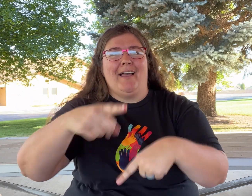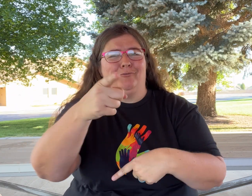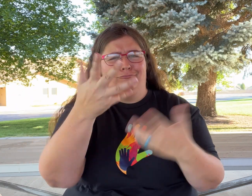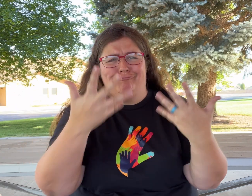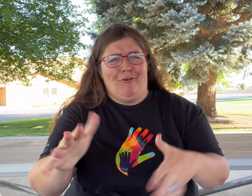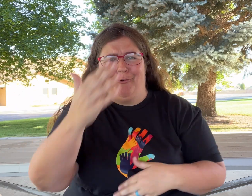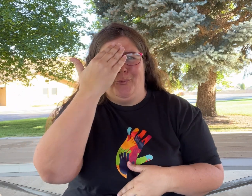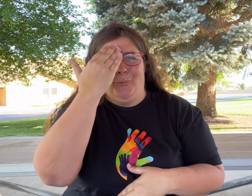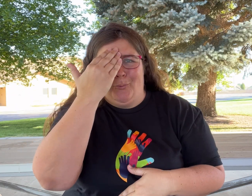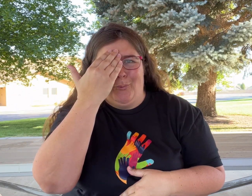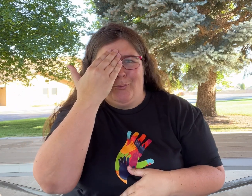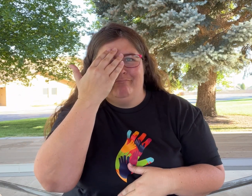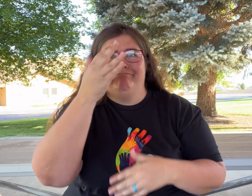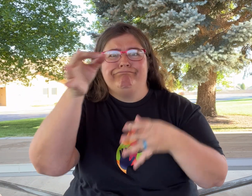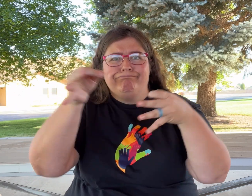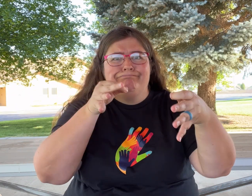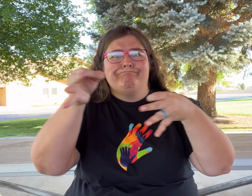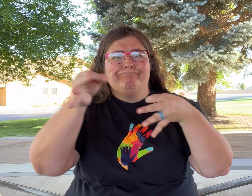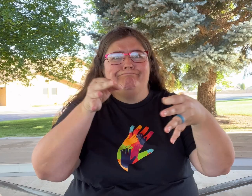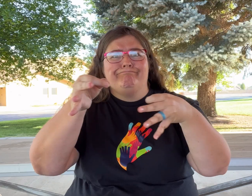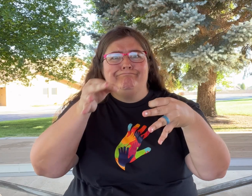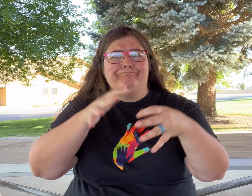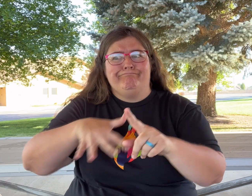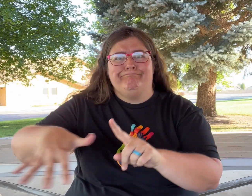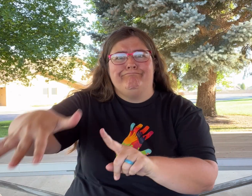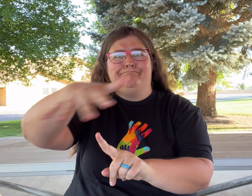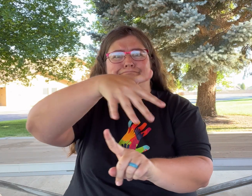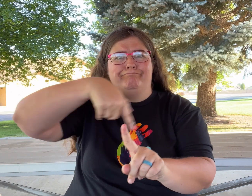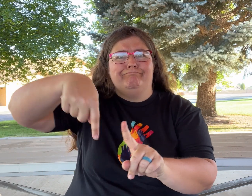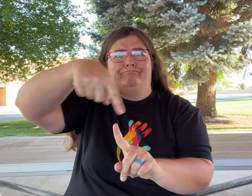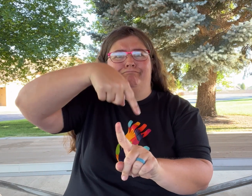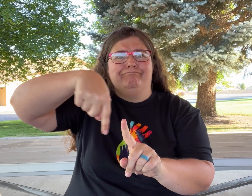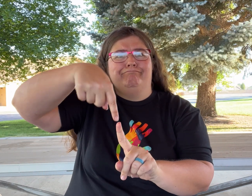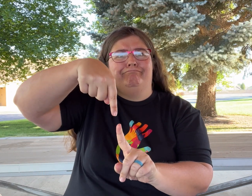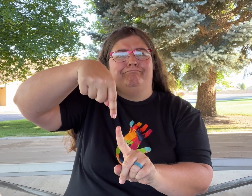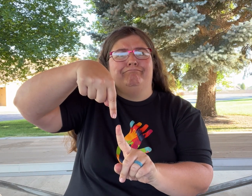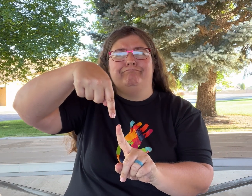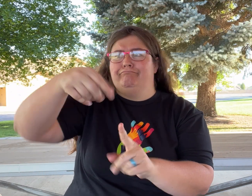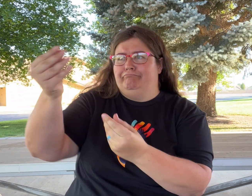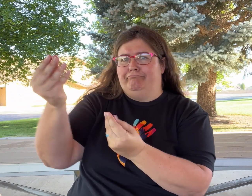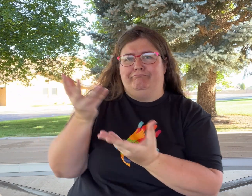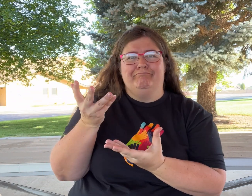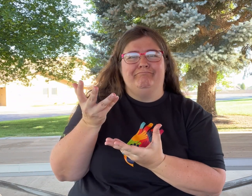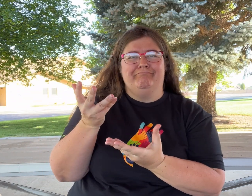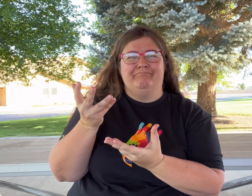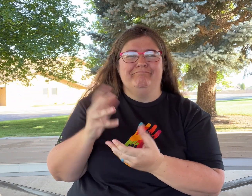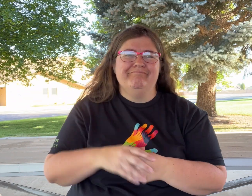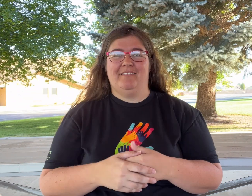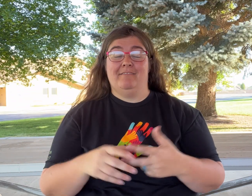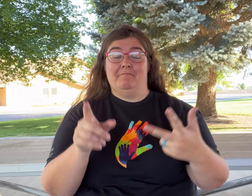that you already know to describe and explain and circle in and then they can give you the sign. The